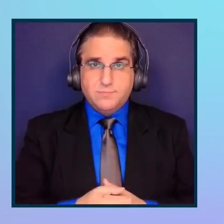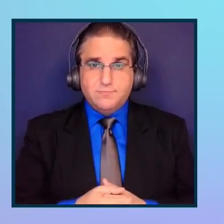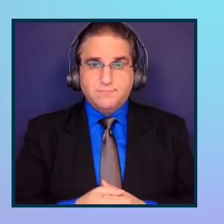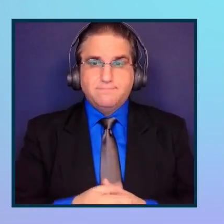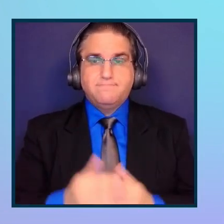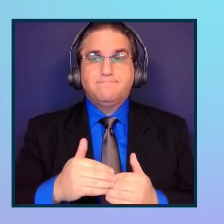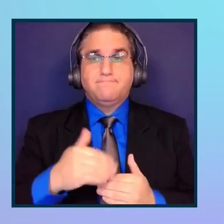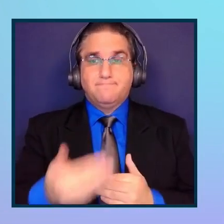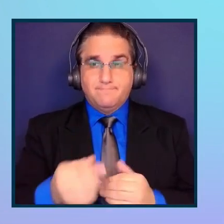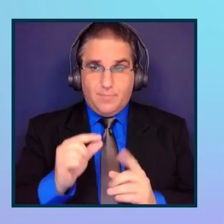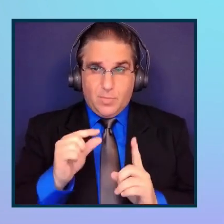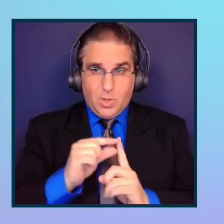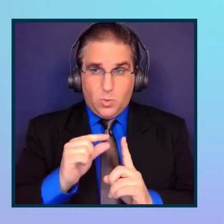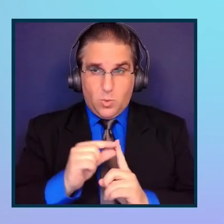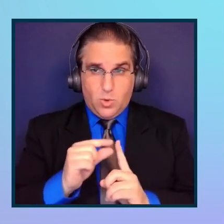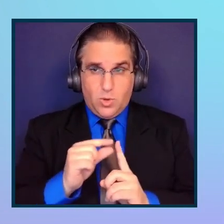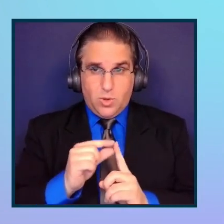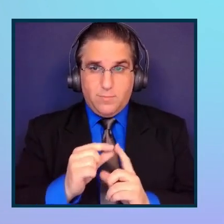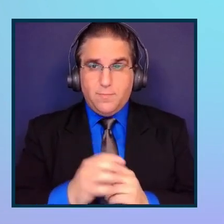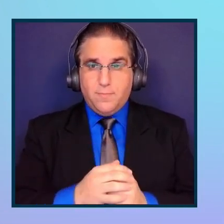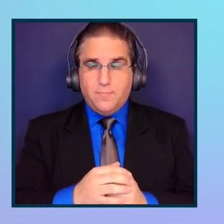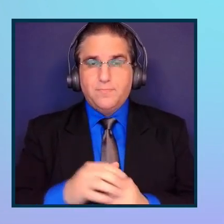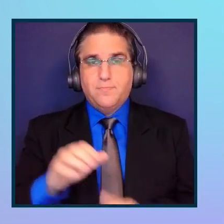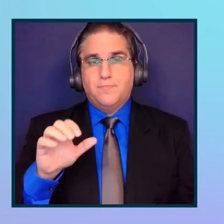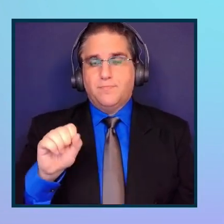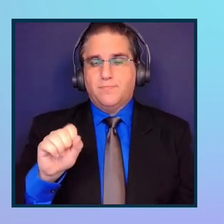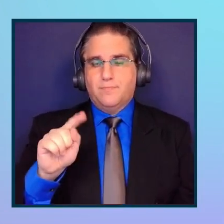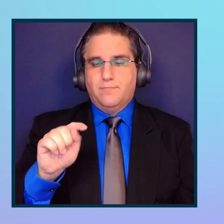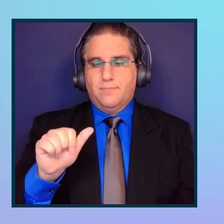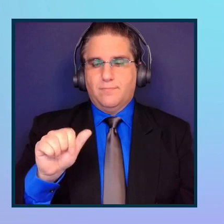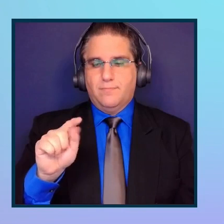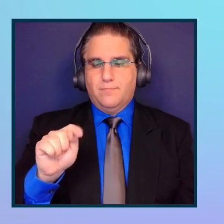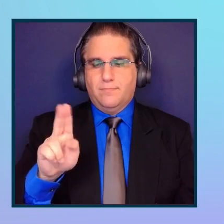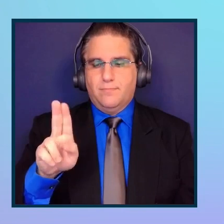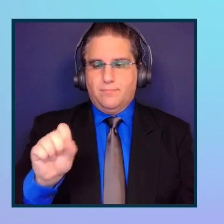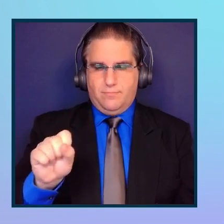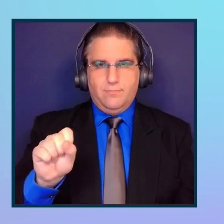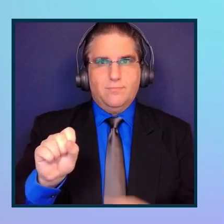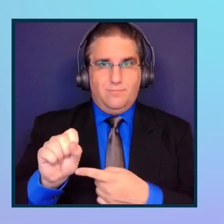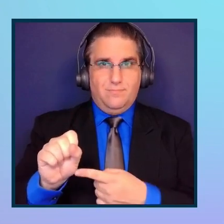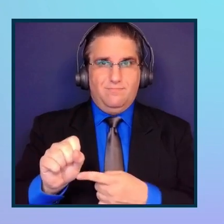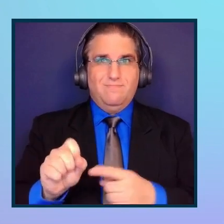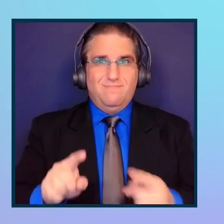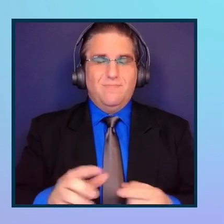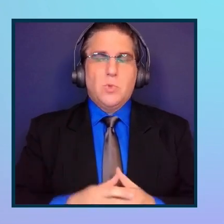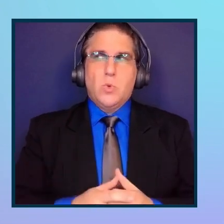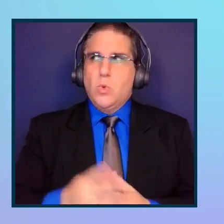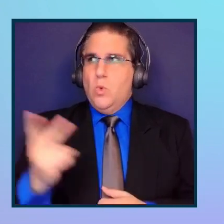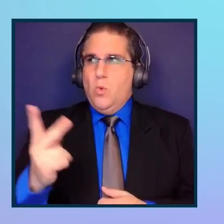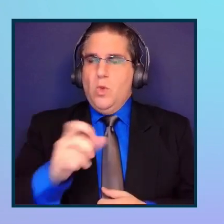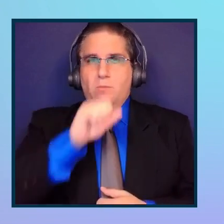so we can do even more Q and A, is this word status, which Liz and I love to dance around a lot.